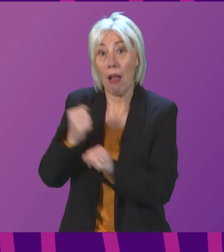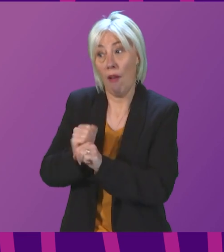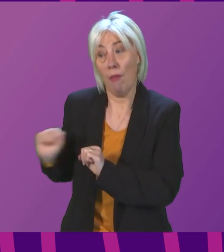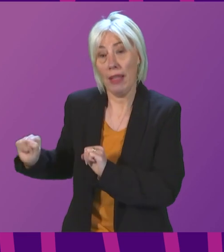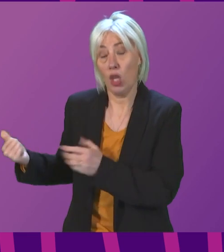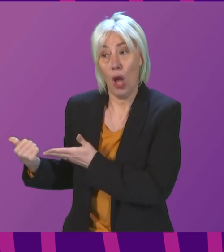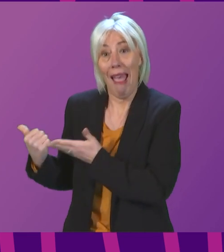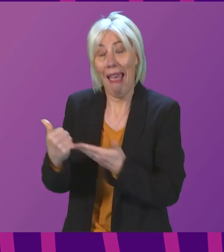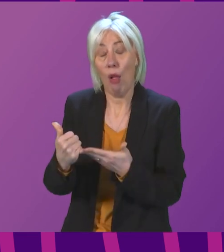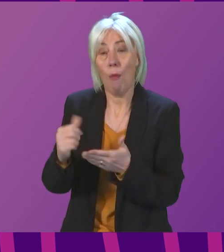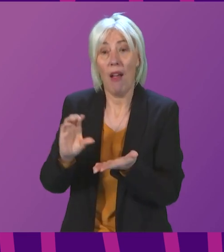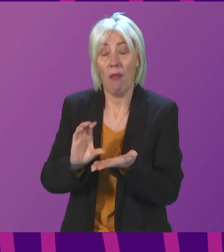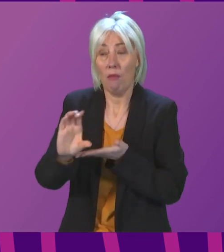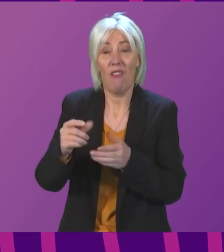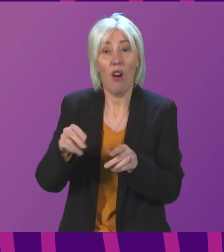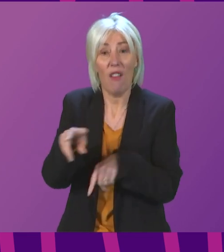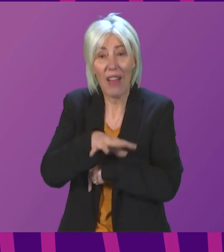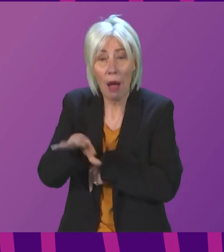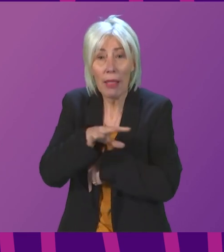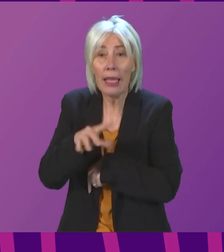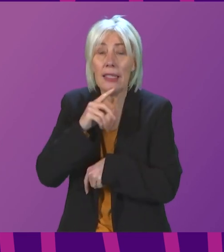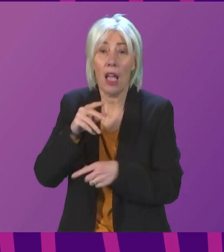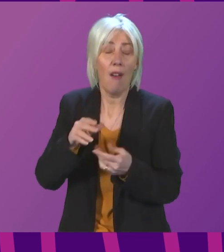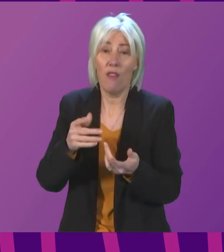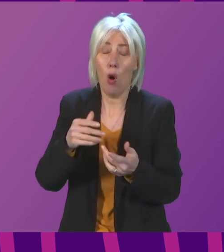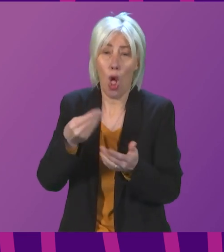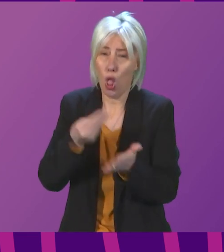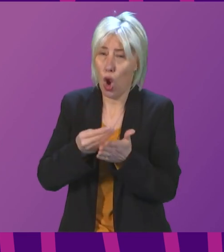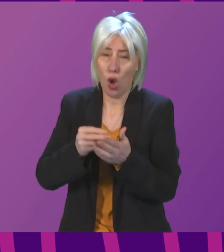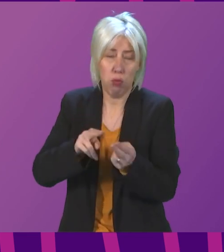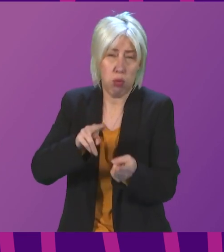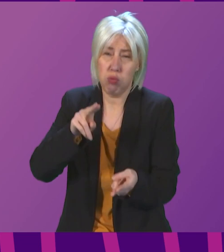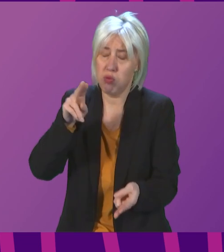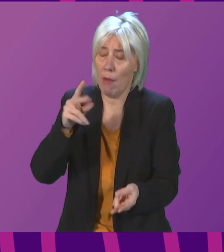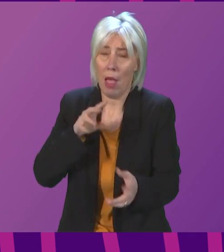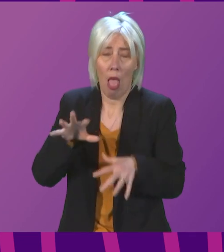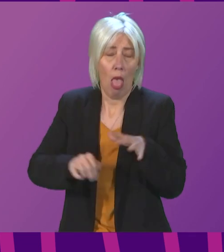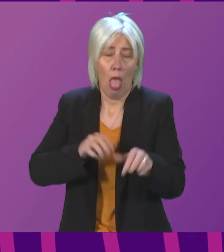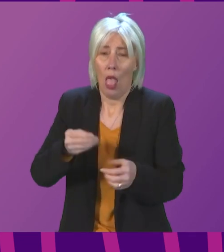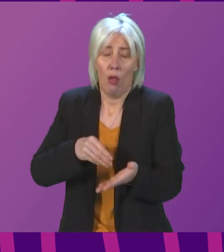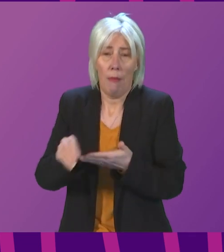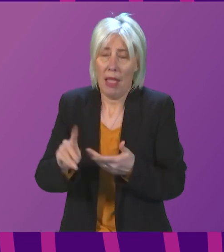families to combat the spiralling financial costs of the energy crisis?